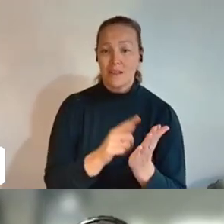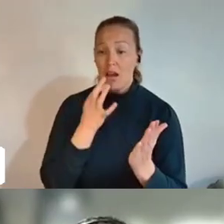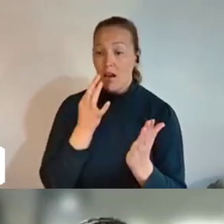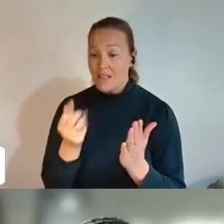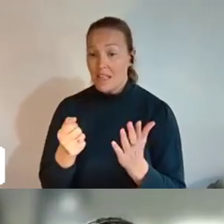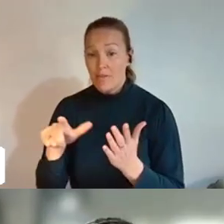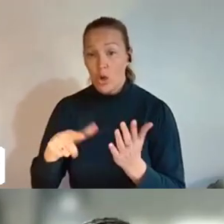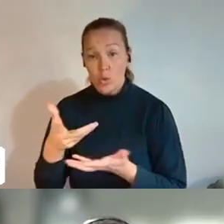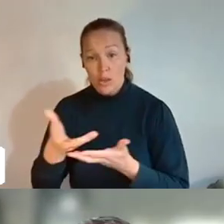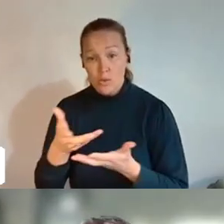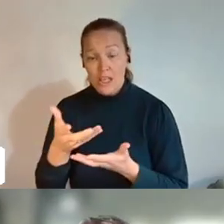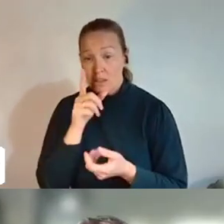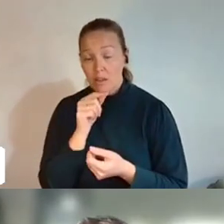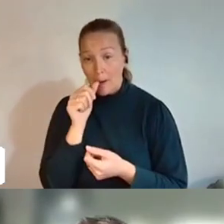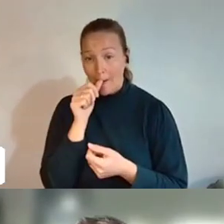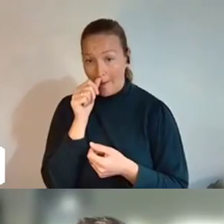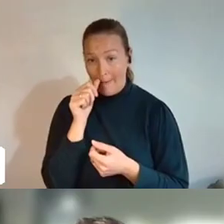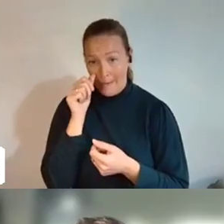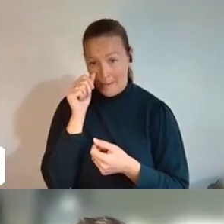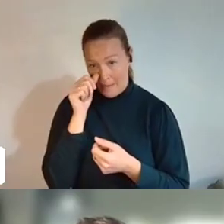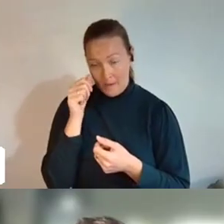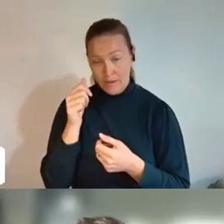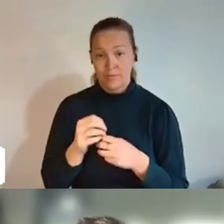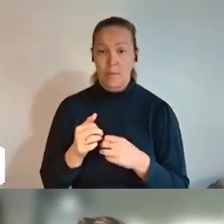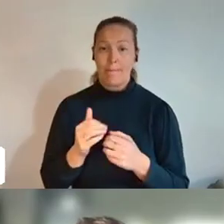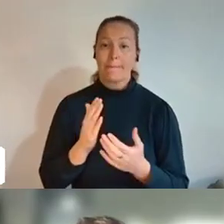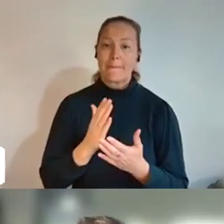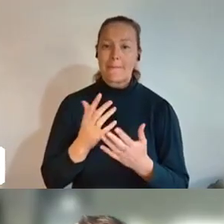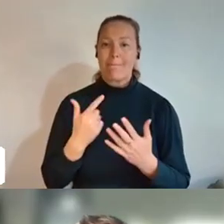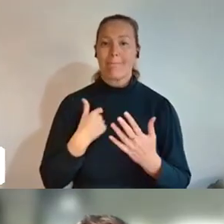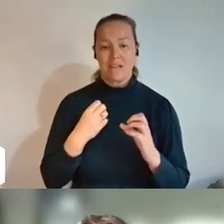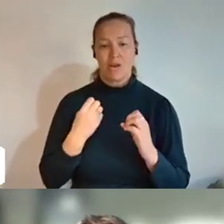in your area? So to conclude with hope, hopefully, in the eight months that I've